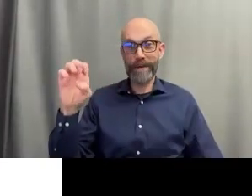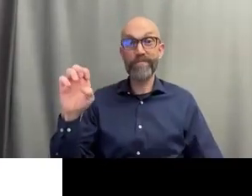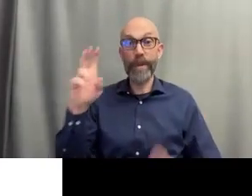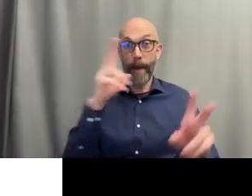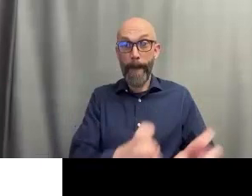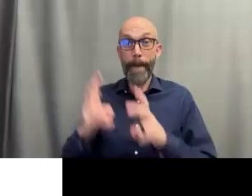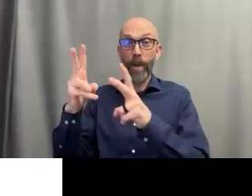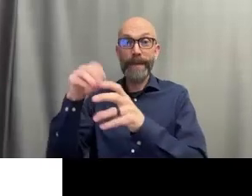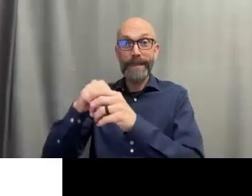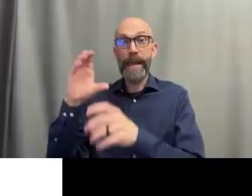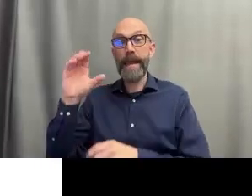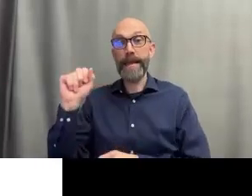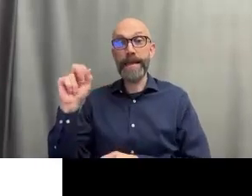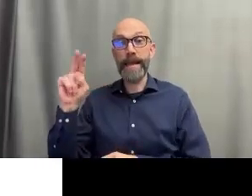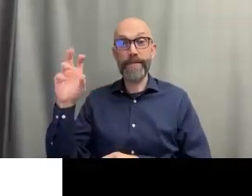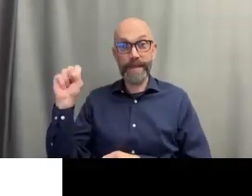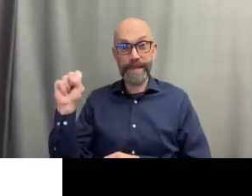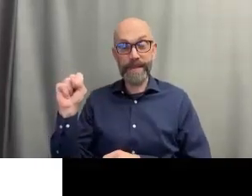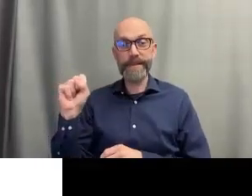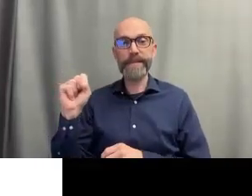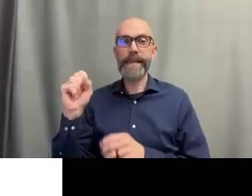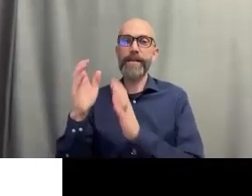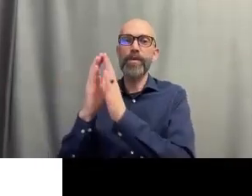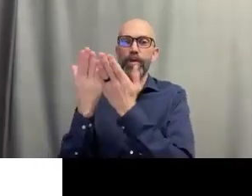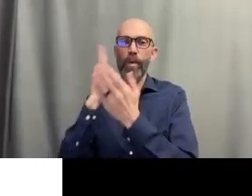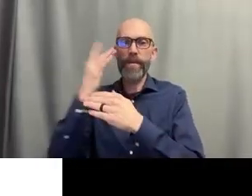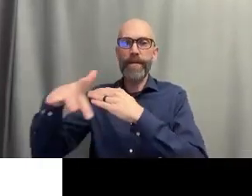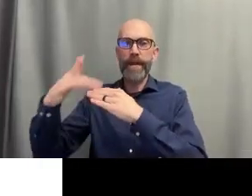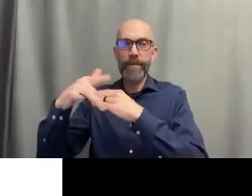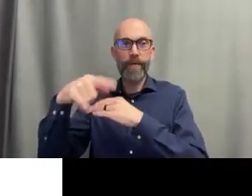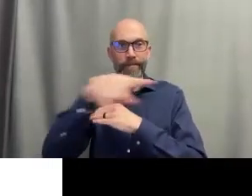and the textbook will be available for your students, in different modules.